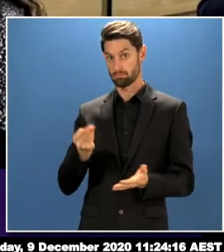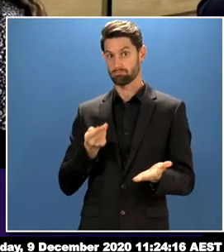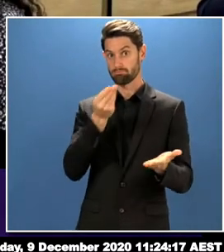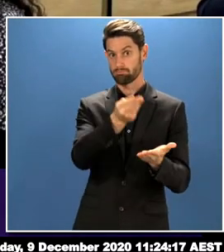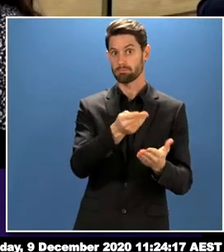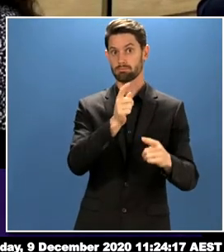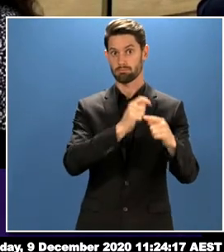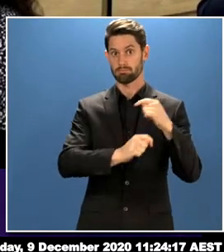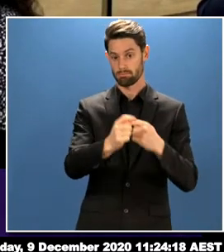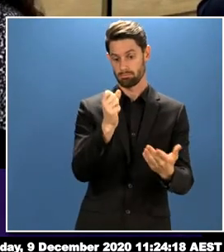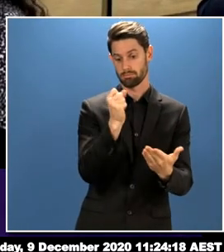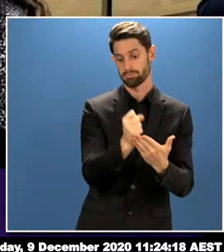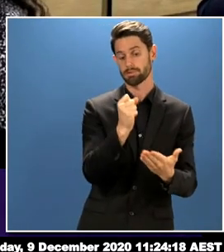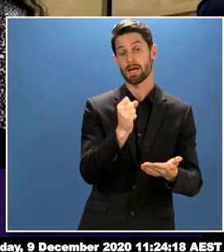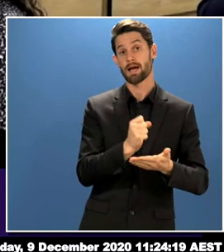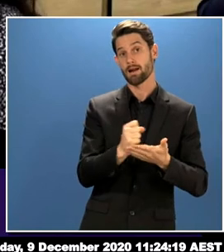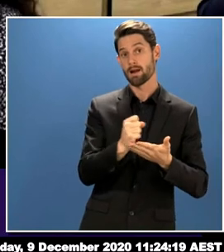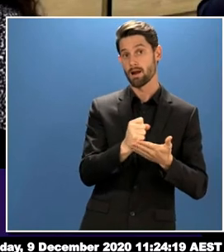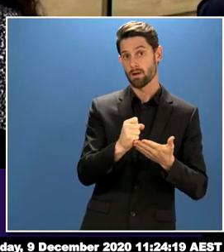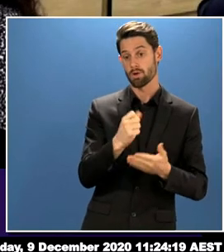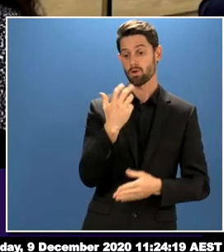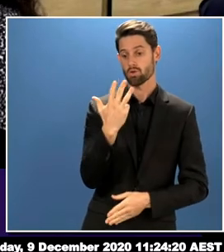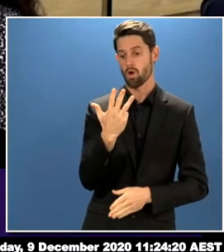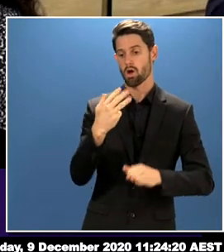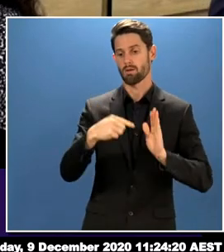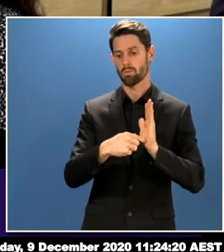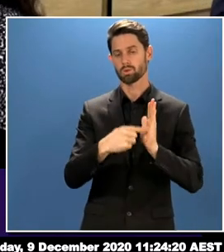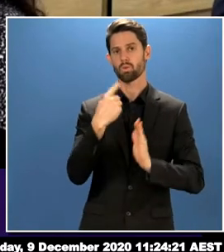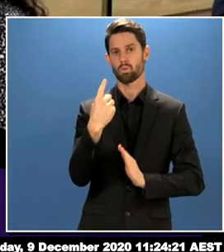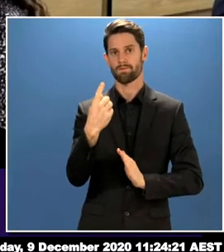evidence and that it be that it be marked Exhibit 9.15.